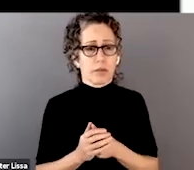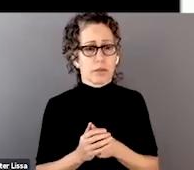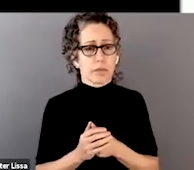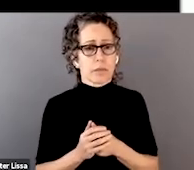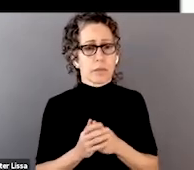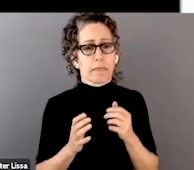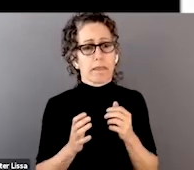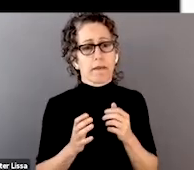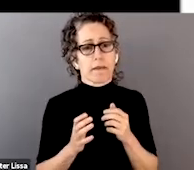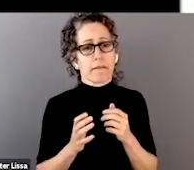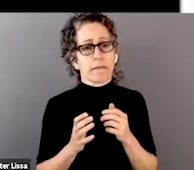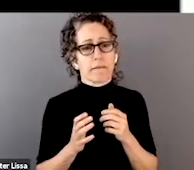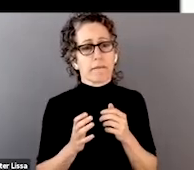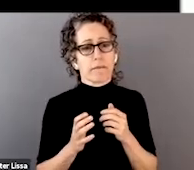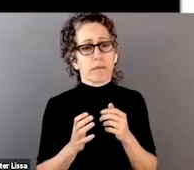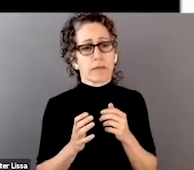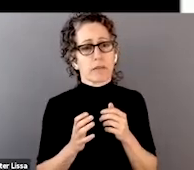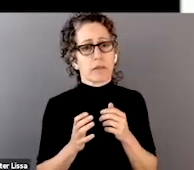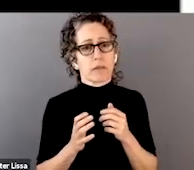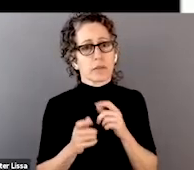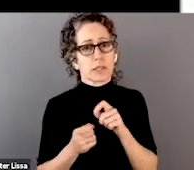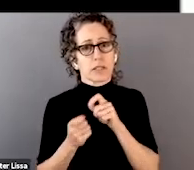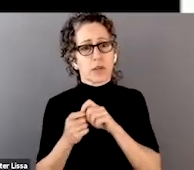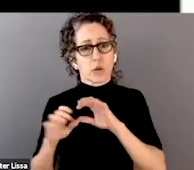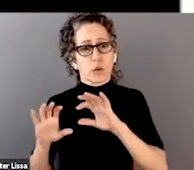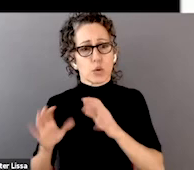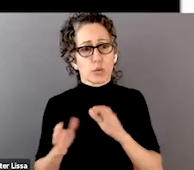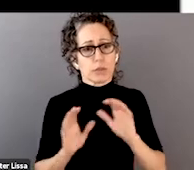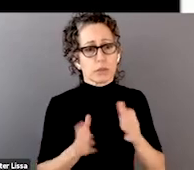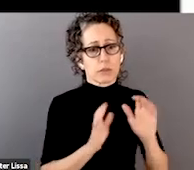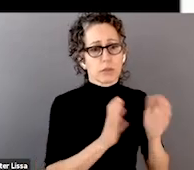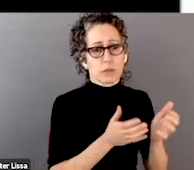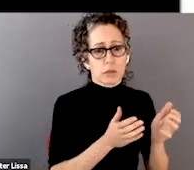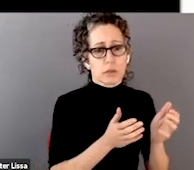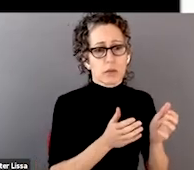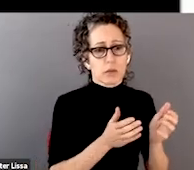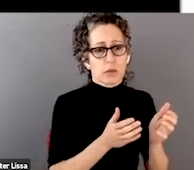of a given group of SNPs with respect to certain phenotypes.